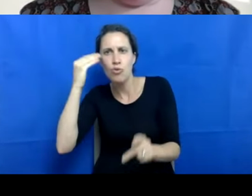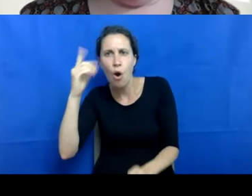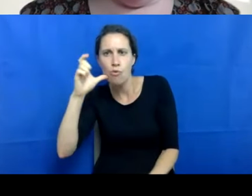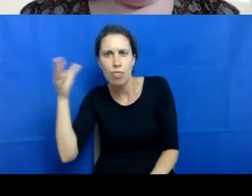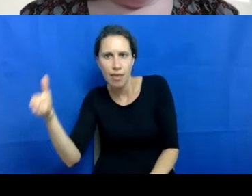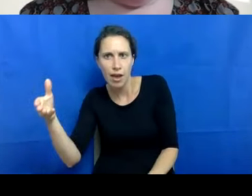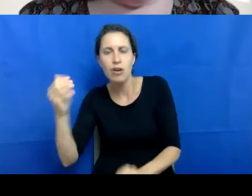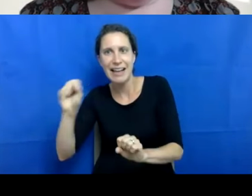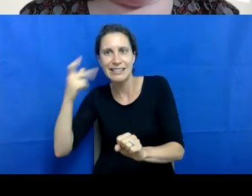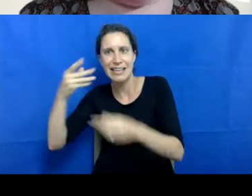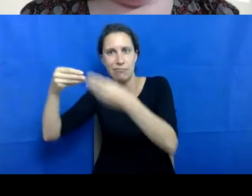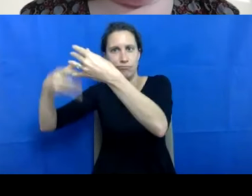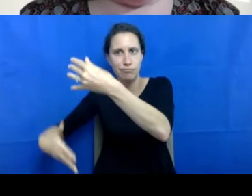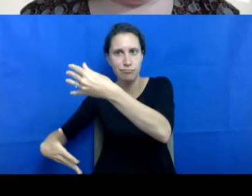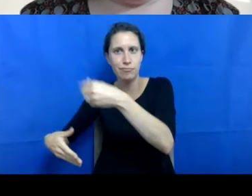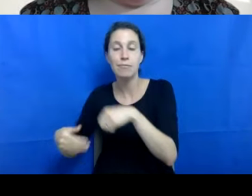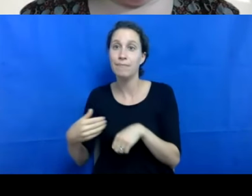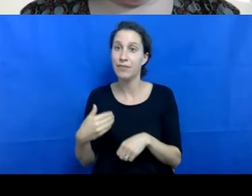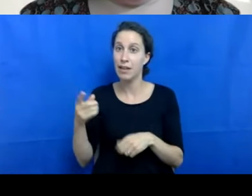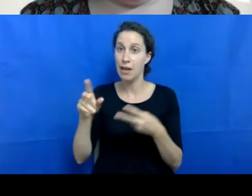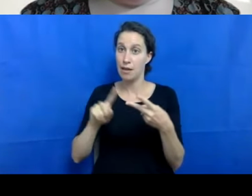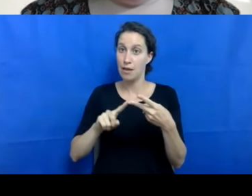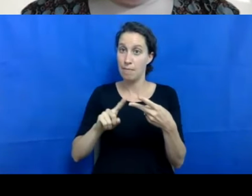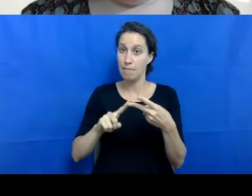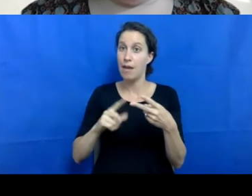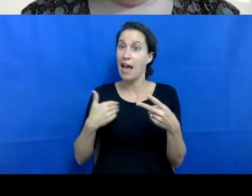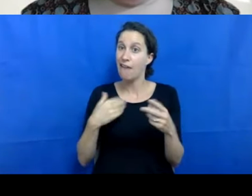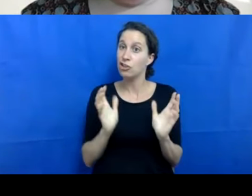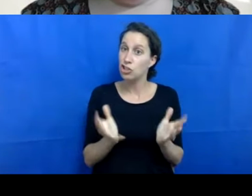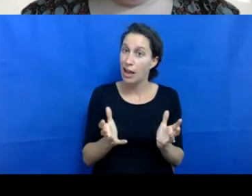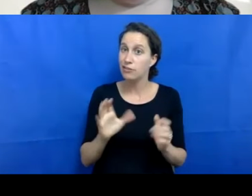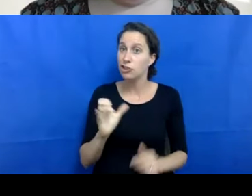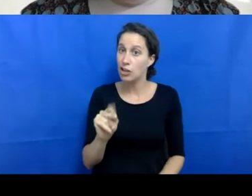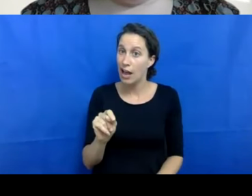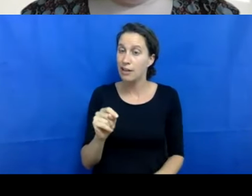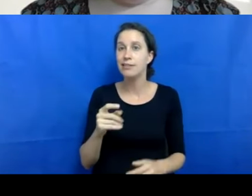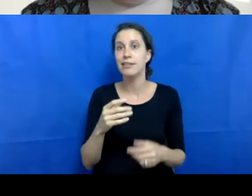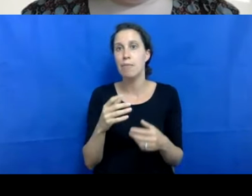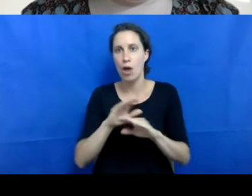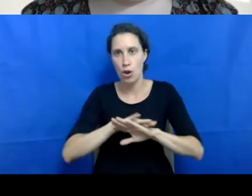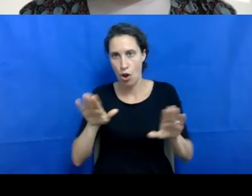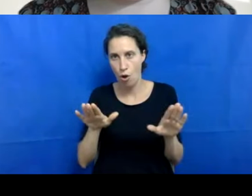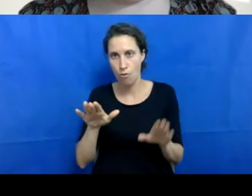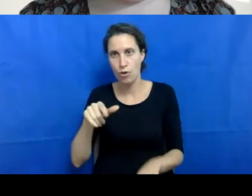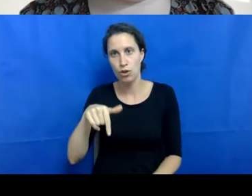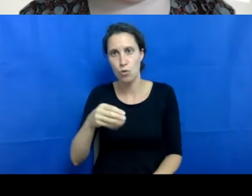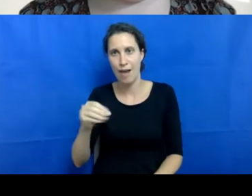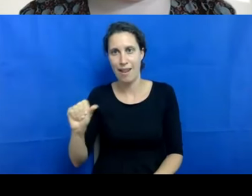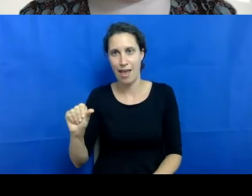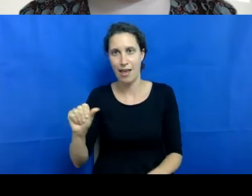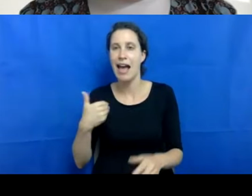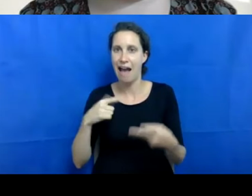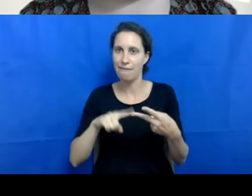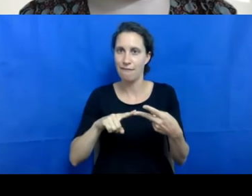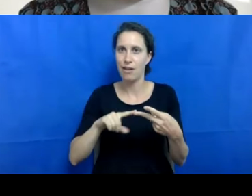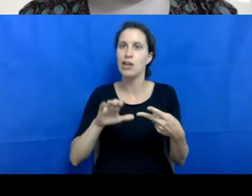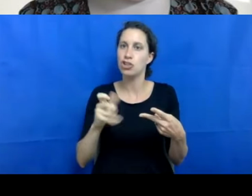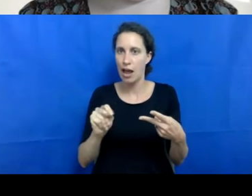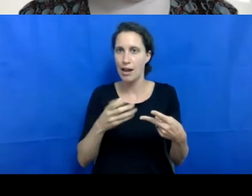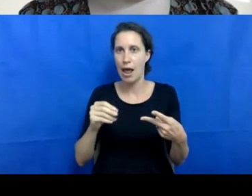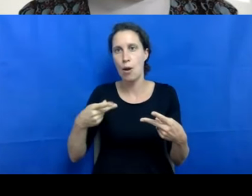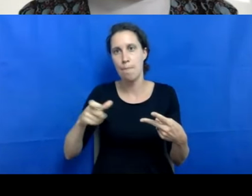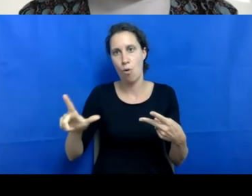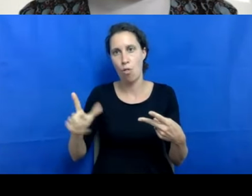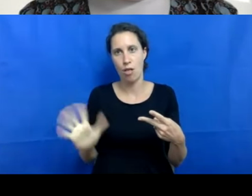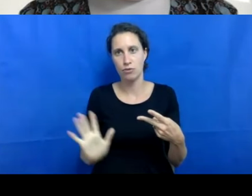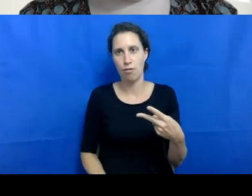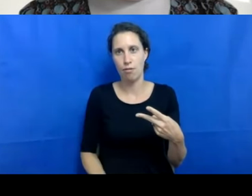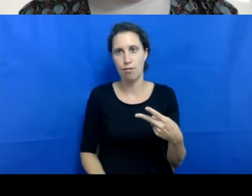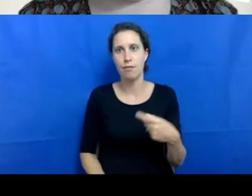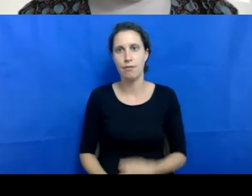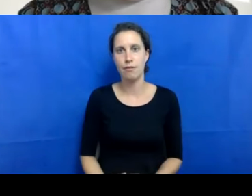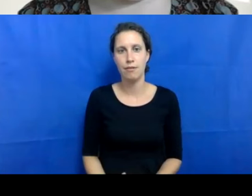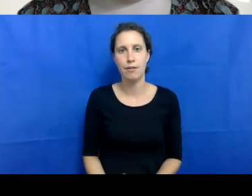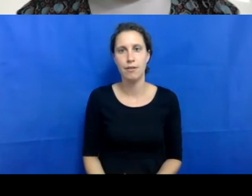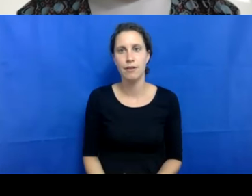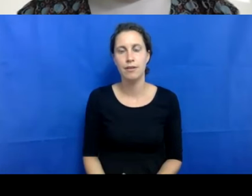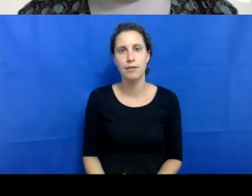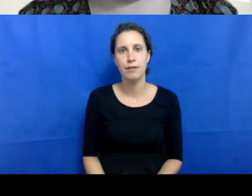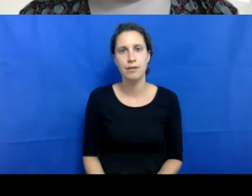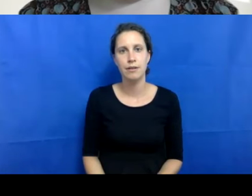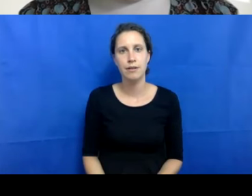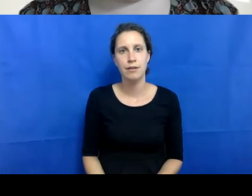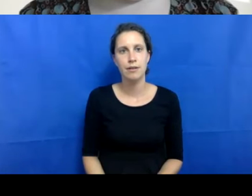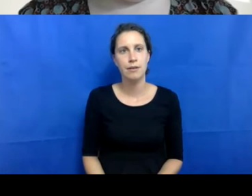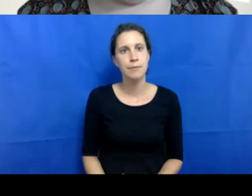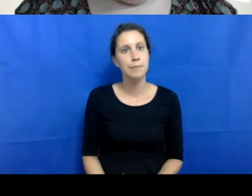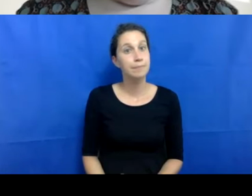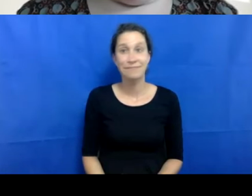But no Q and A in Zoom meeting.